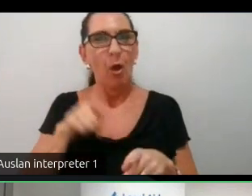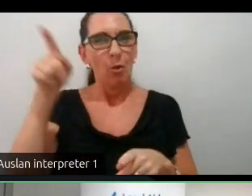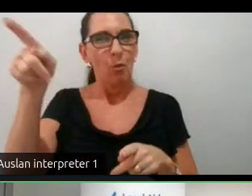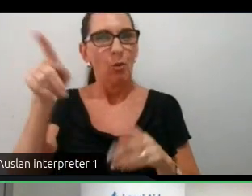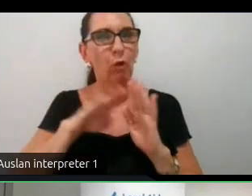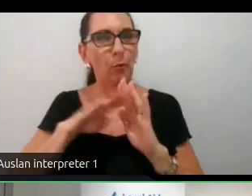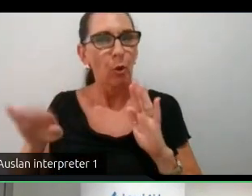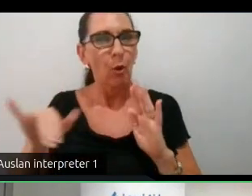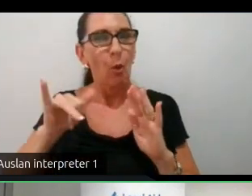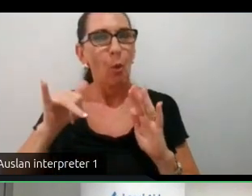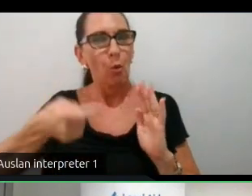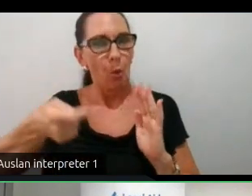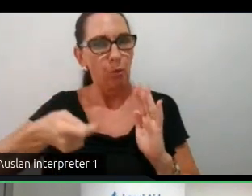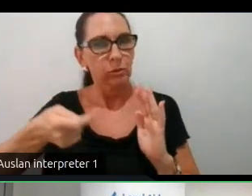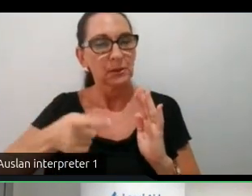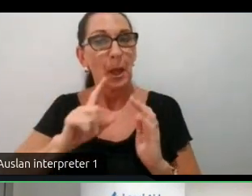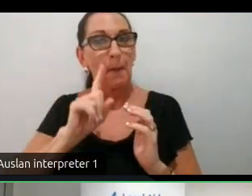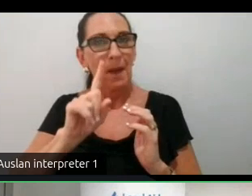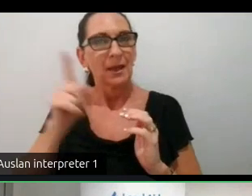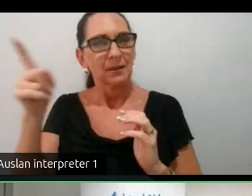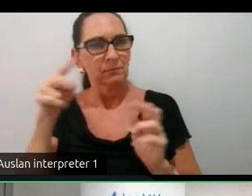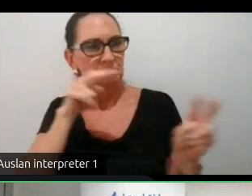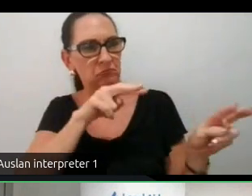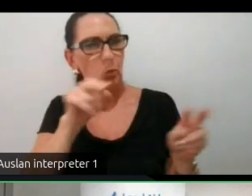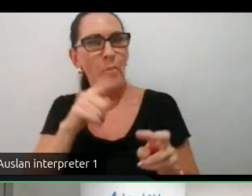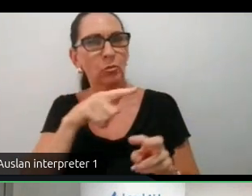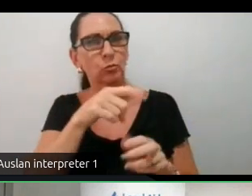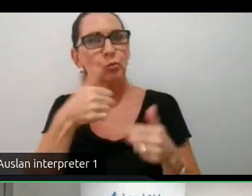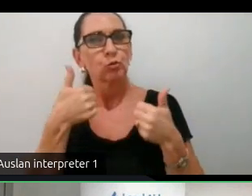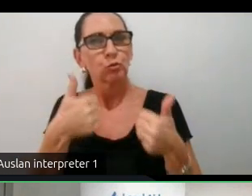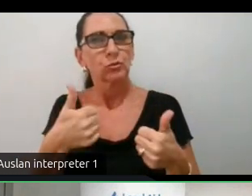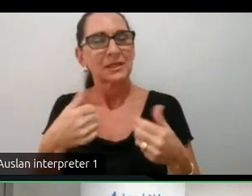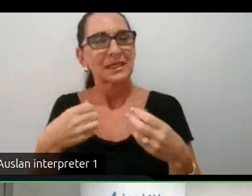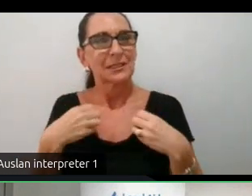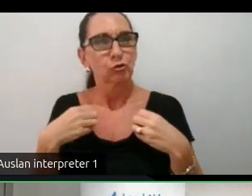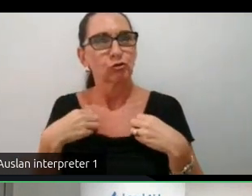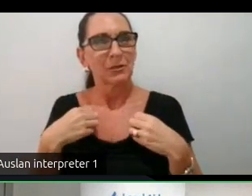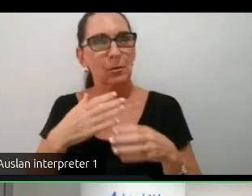court or a tribunal, but they also look at what the good industry practices, which is evidenced in